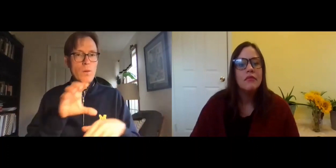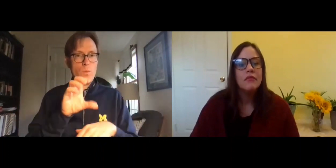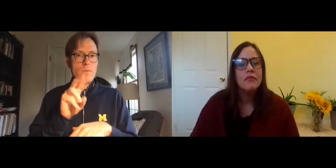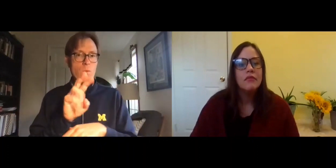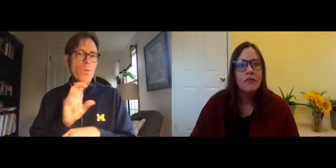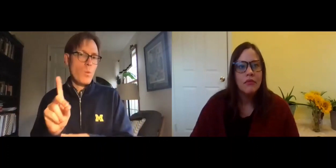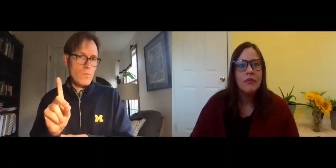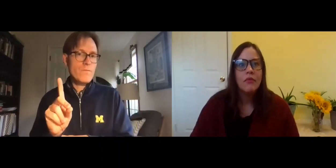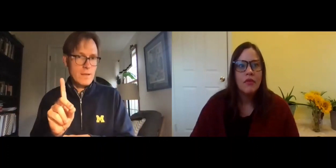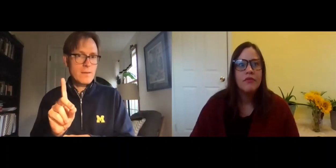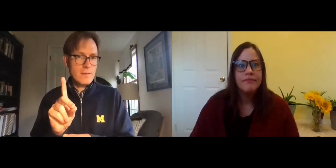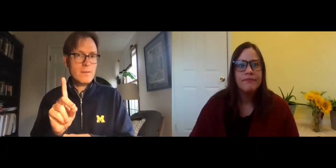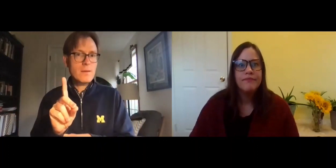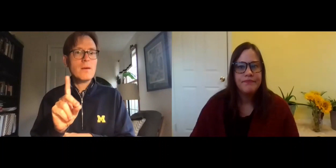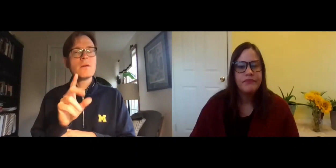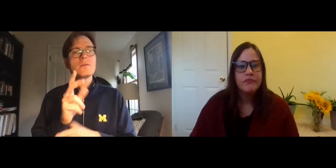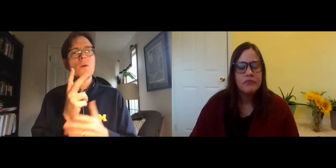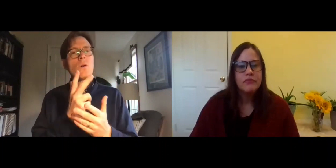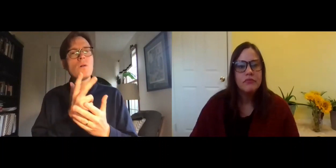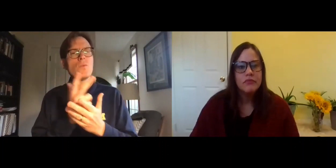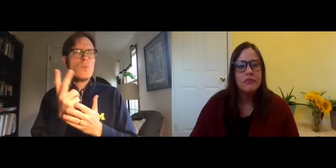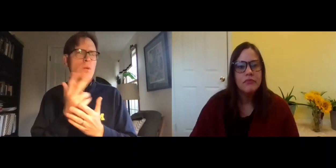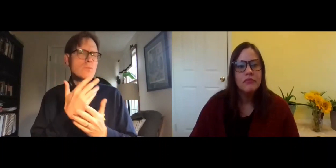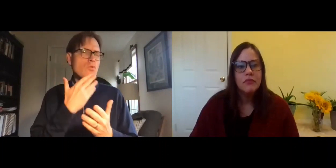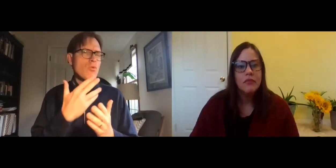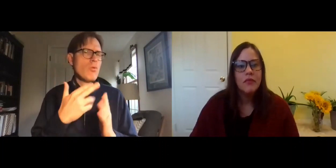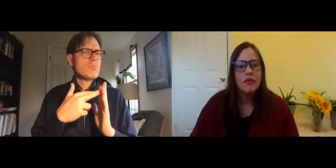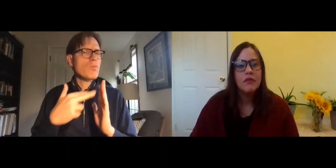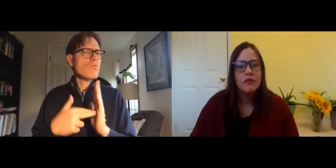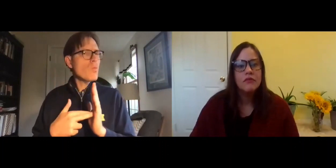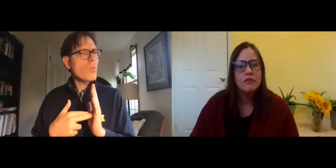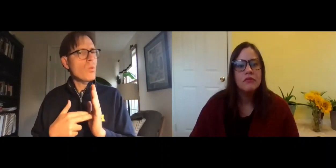to try to mitigate the spread of COVID-19.